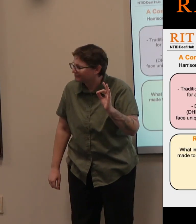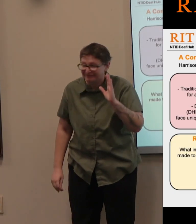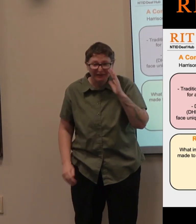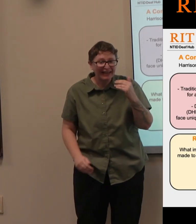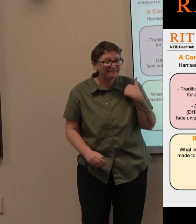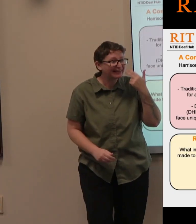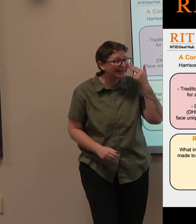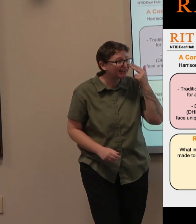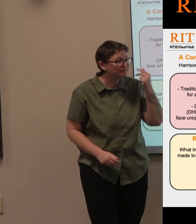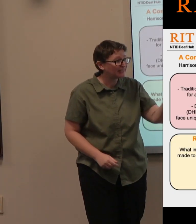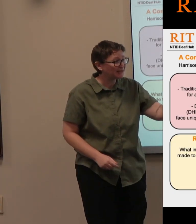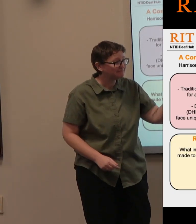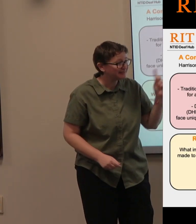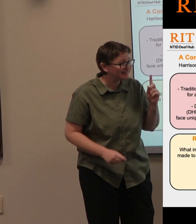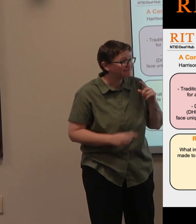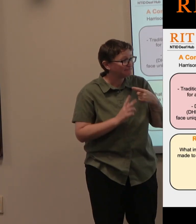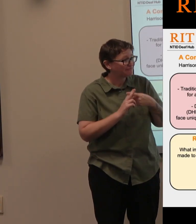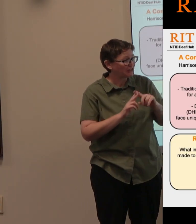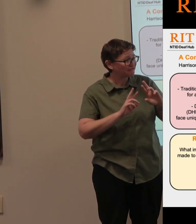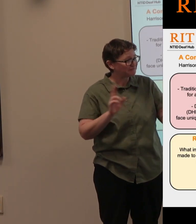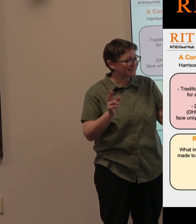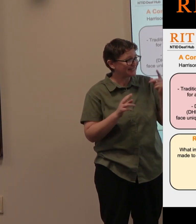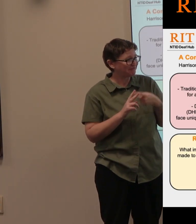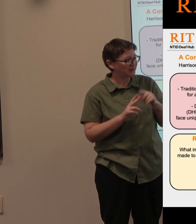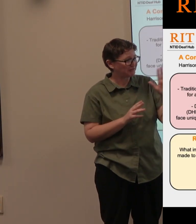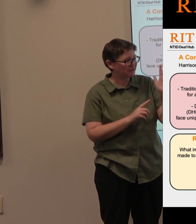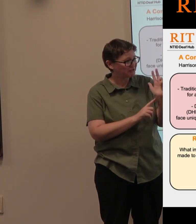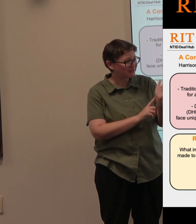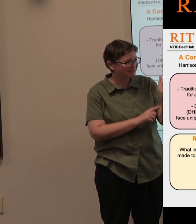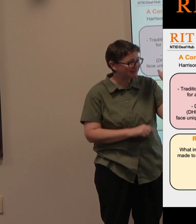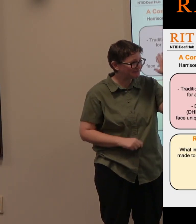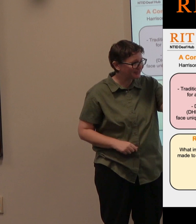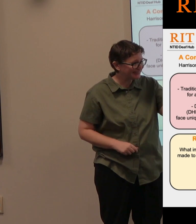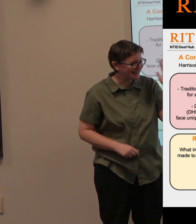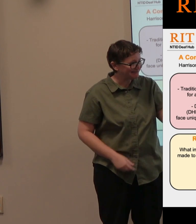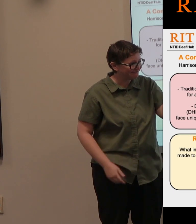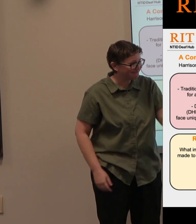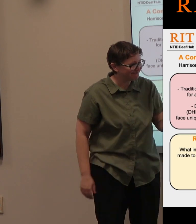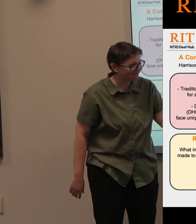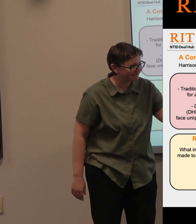Okay, now we're going to have Harrison come up and present his three-minute presentation.